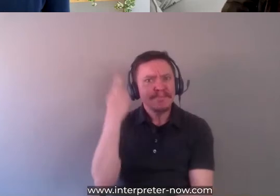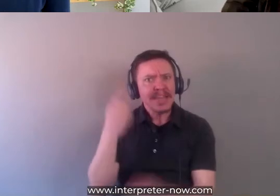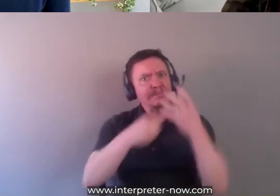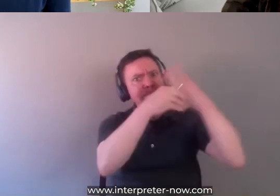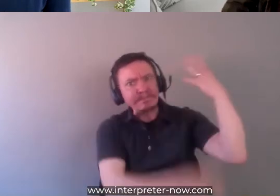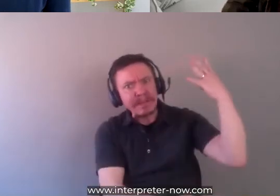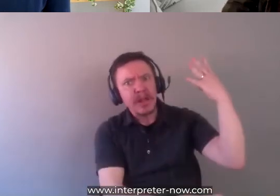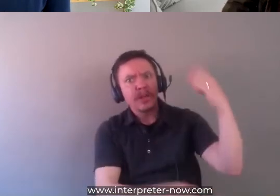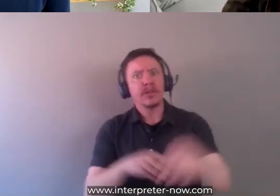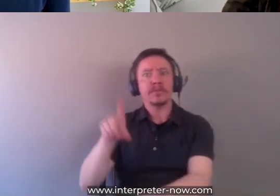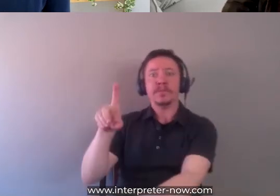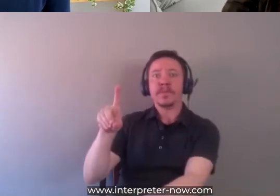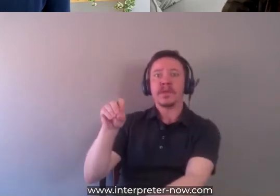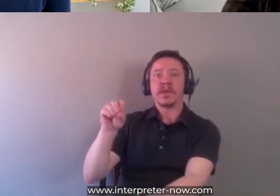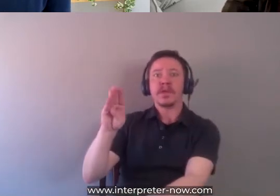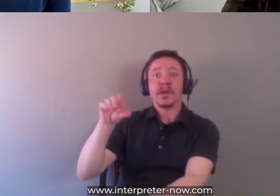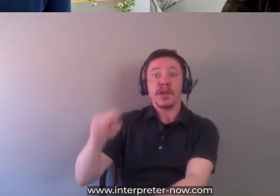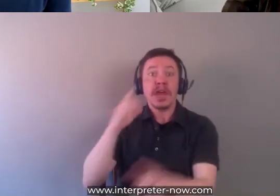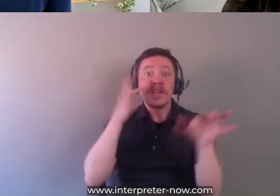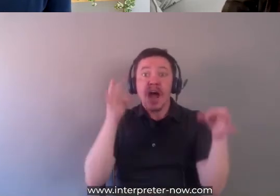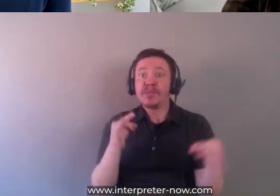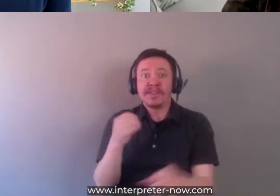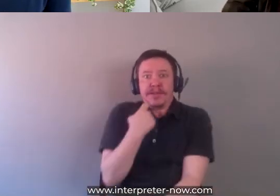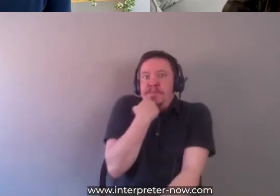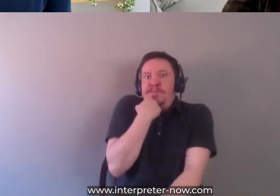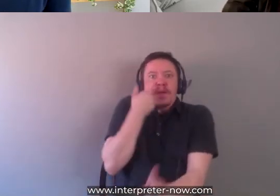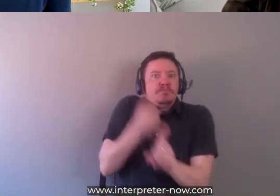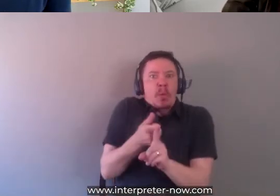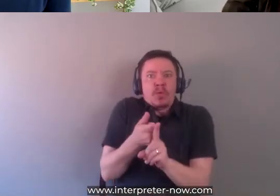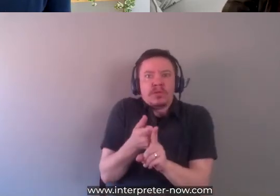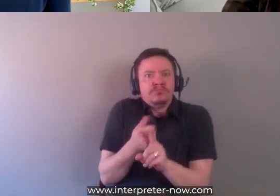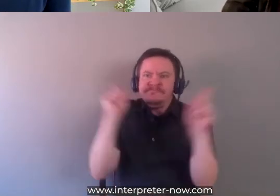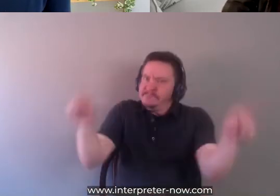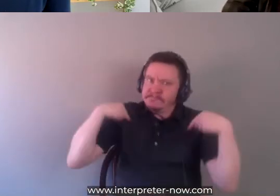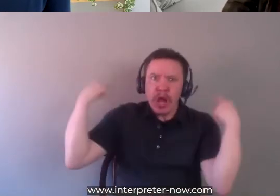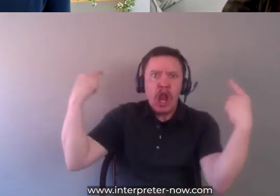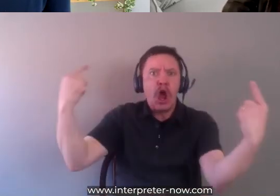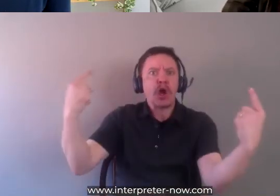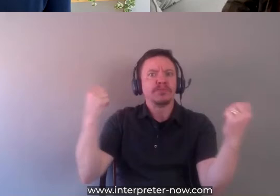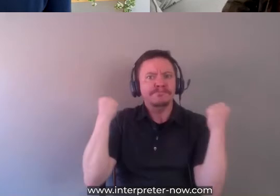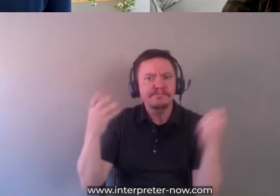The Dobbs decision is only the latest in a long string of reasons why advocates on the